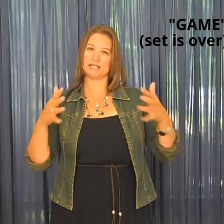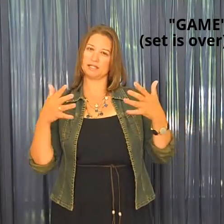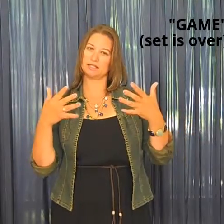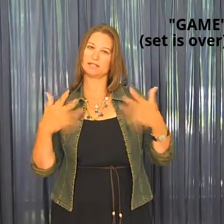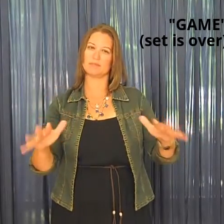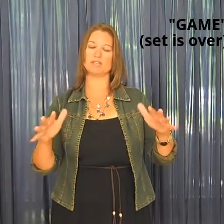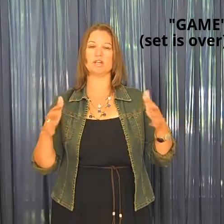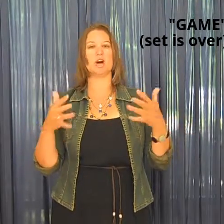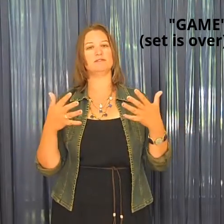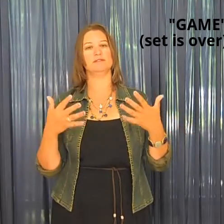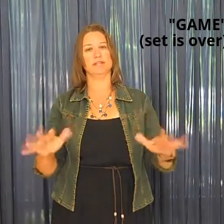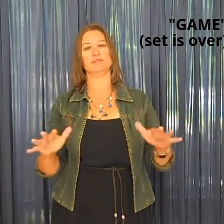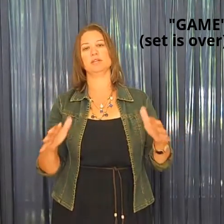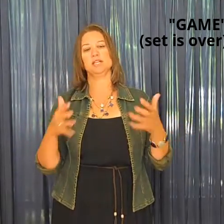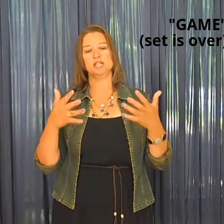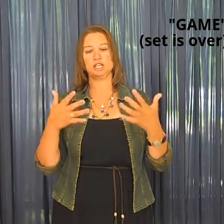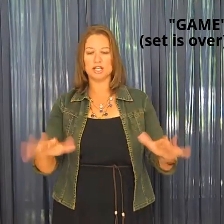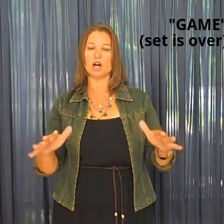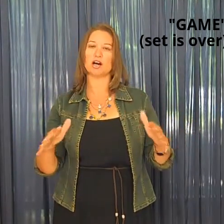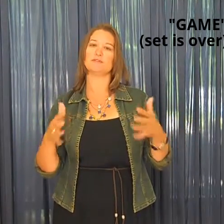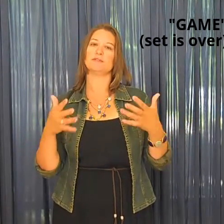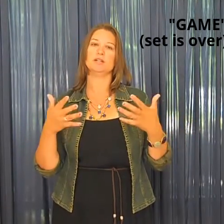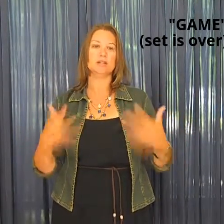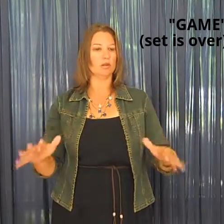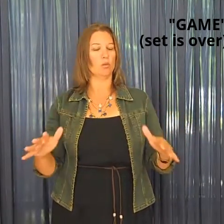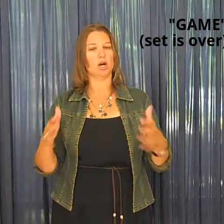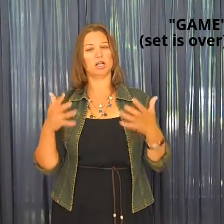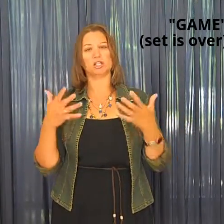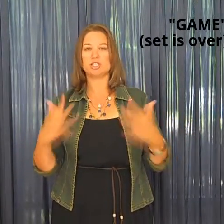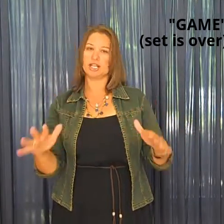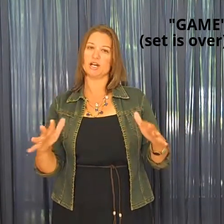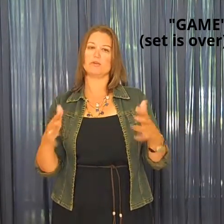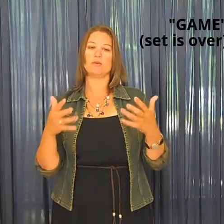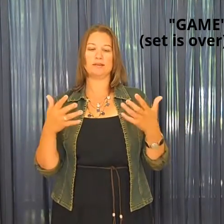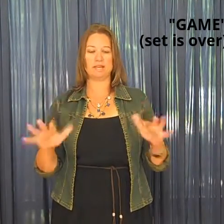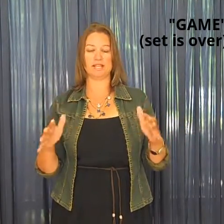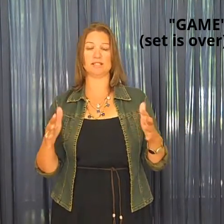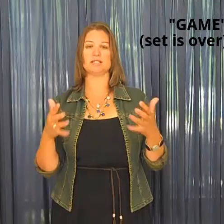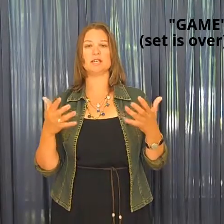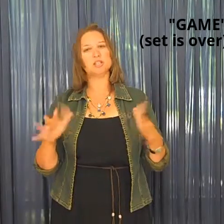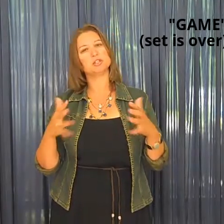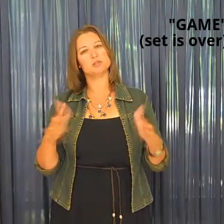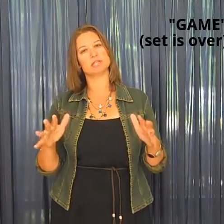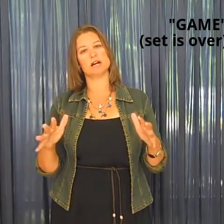to flick something off of them. Shake off water, shake off wet paint, you can do it a couple